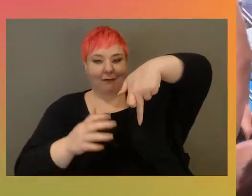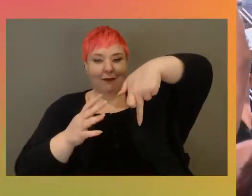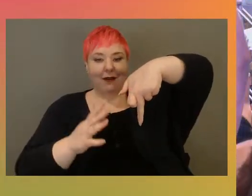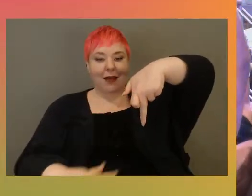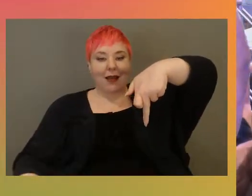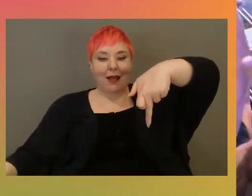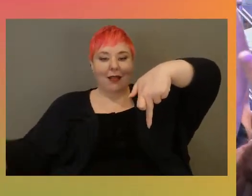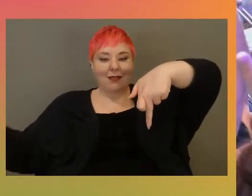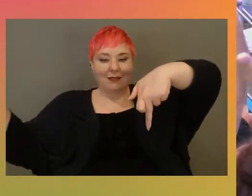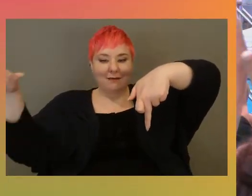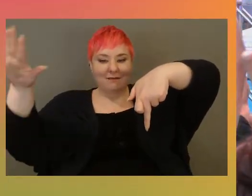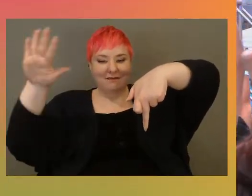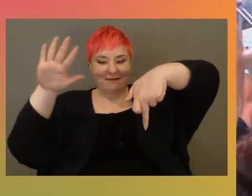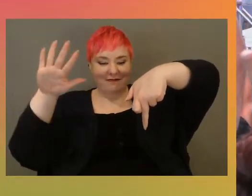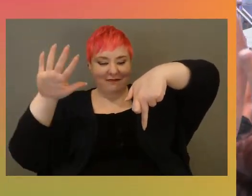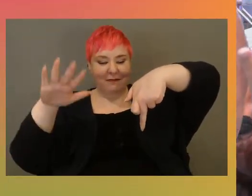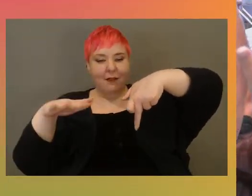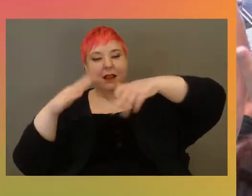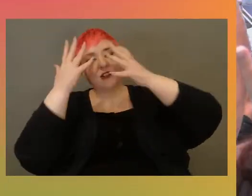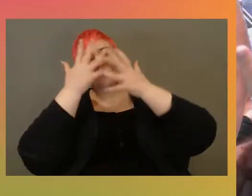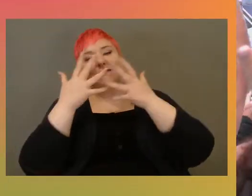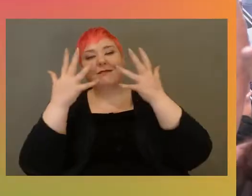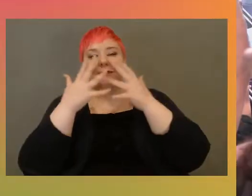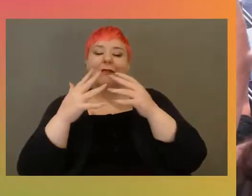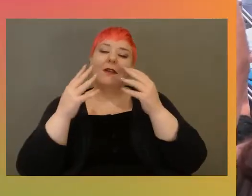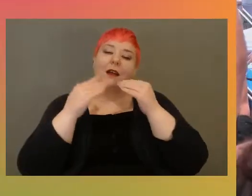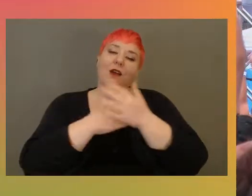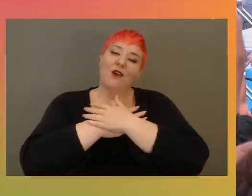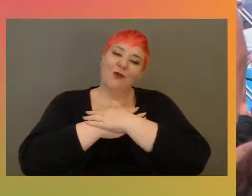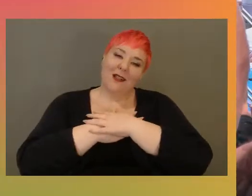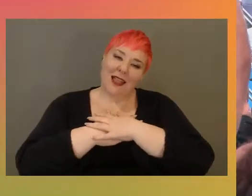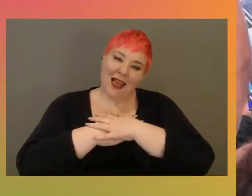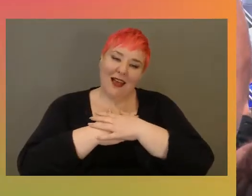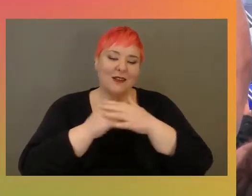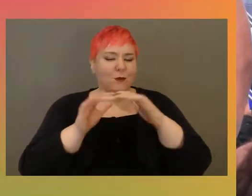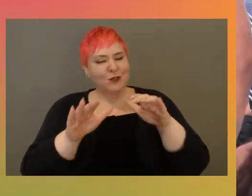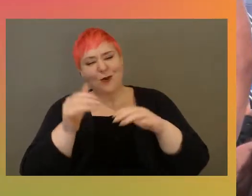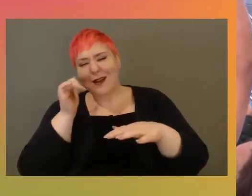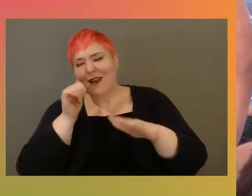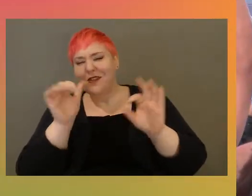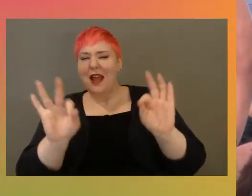BEND YOUR RIGHT KNEE, FOLD AND OPEN UP TO THE SIDE. TAKE THE FOOT AS HIGH OF THE